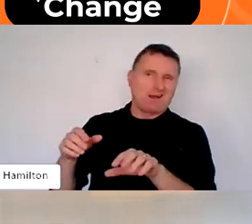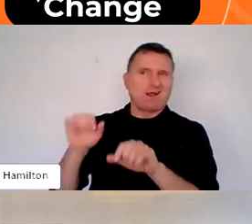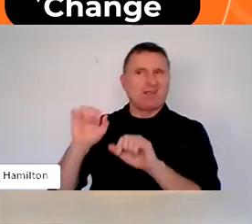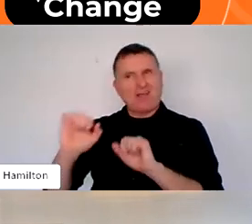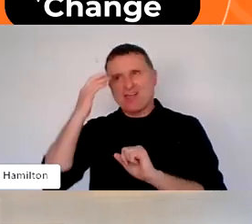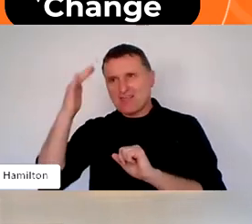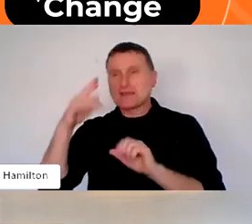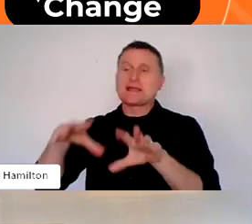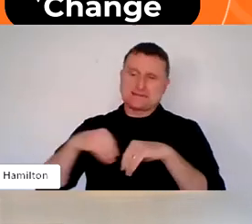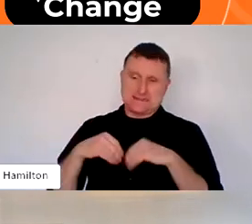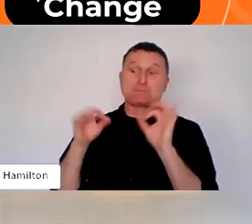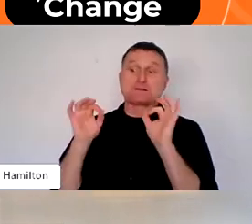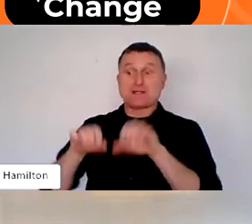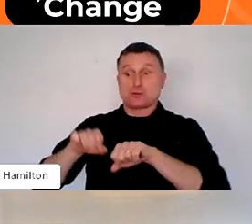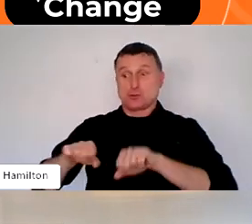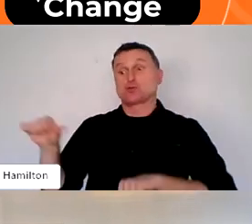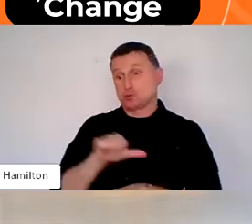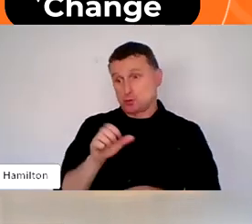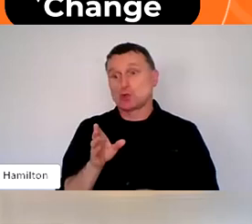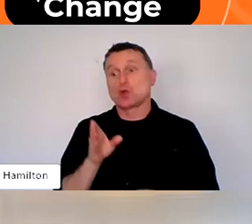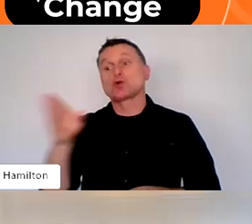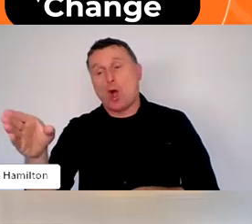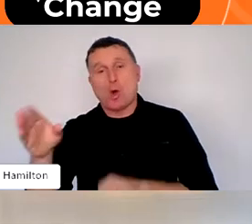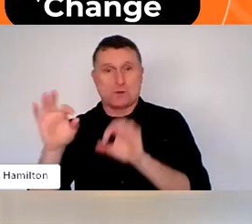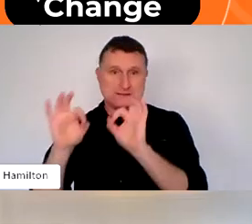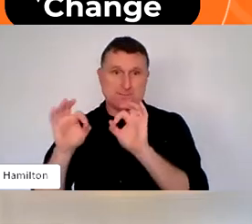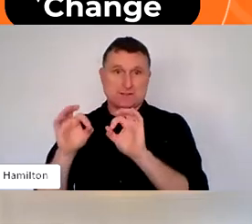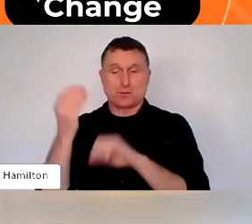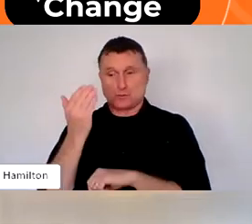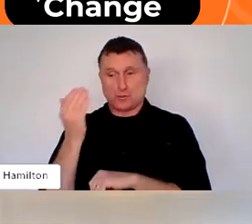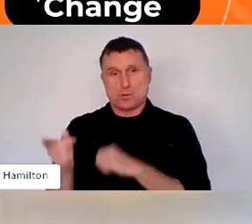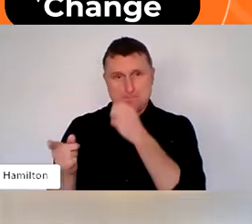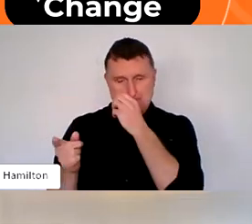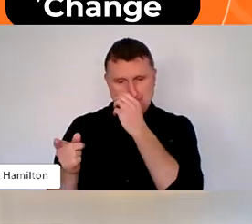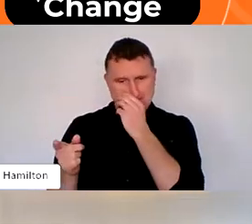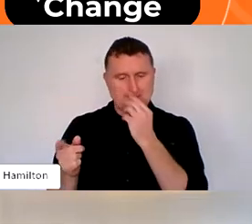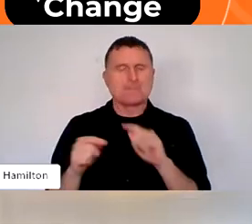is. And then a couple of other researchers, Loubani and Broderick,